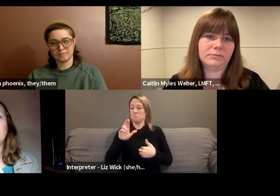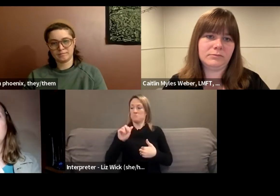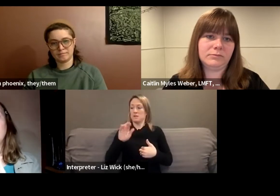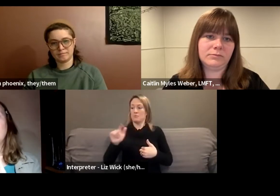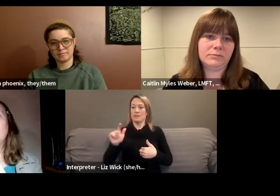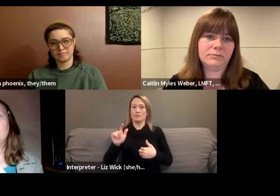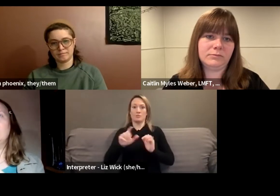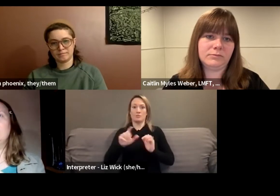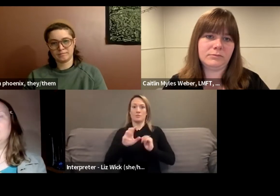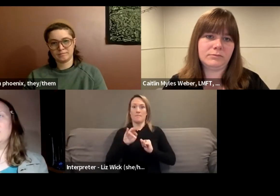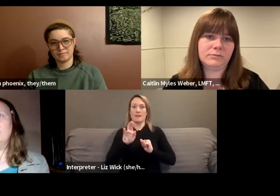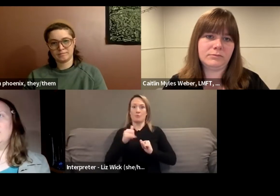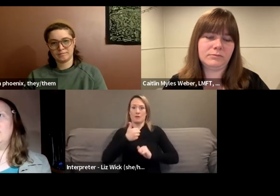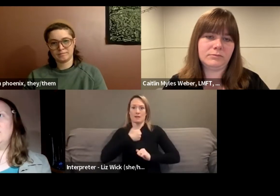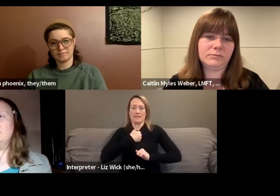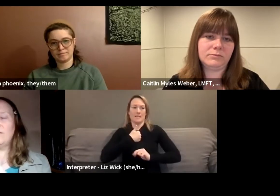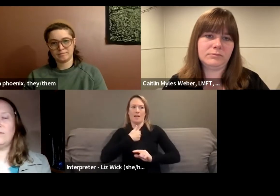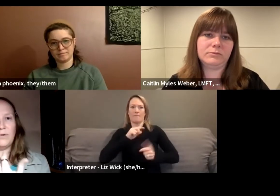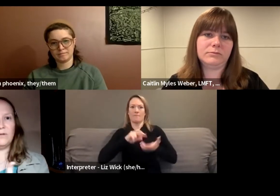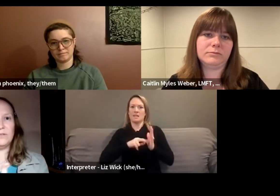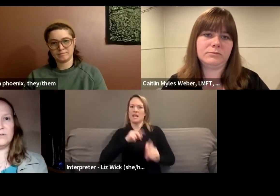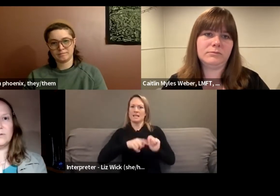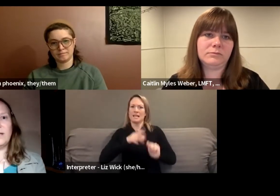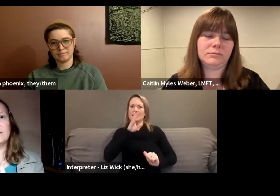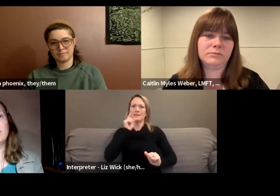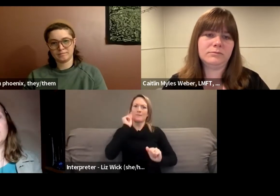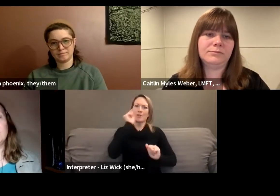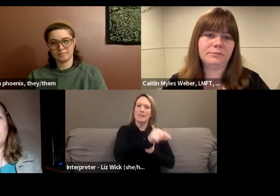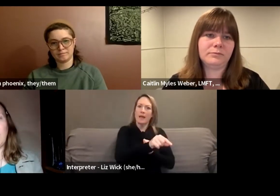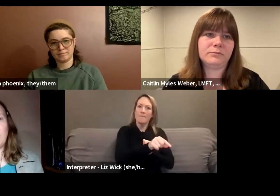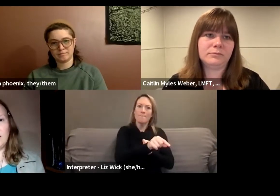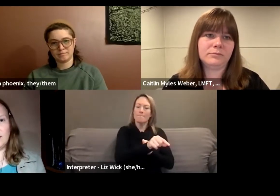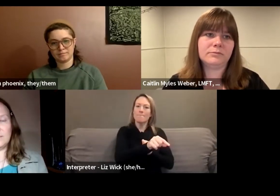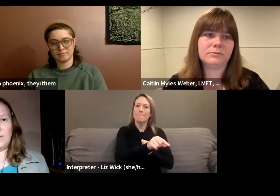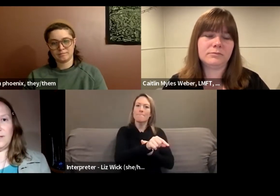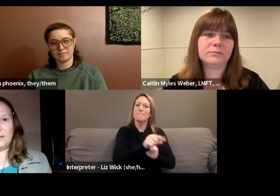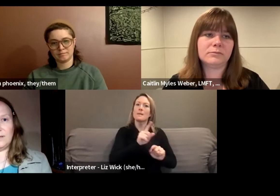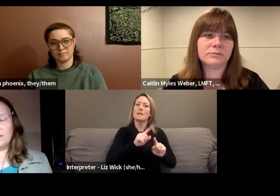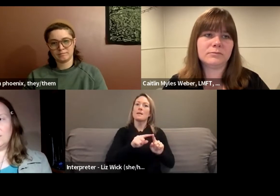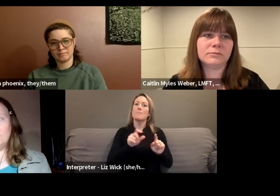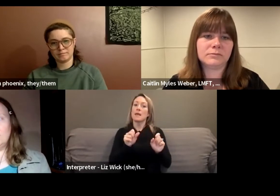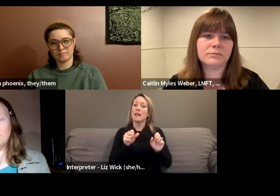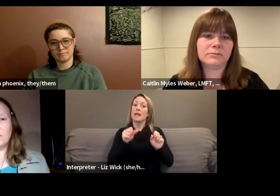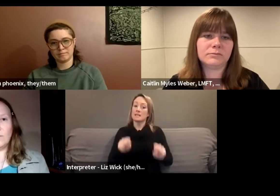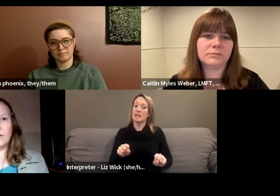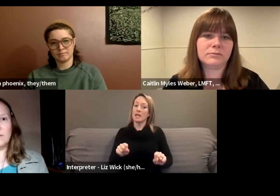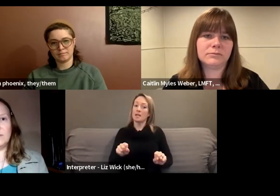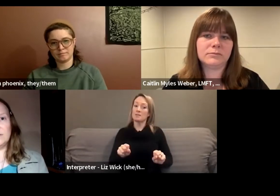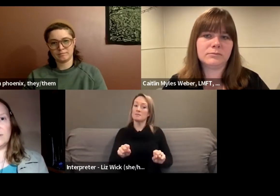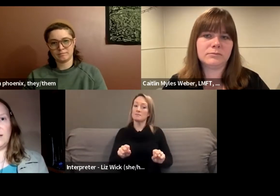of a privileged race. But I can speak their words